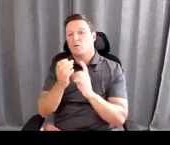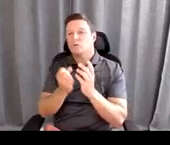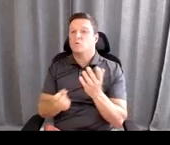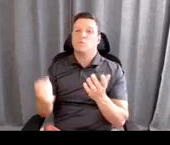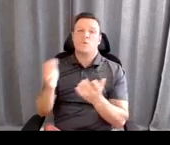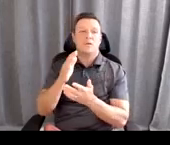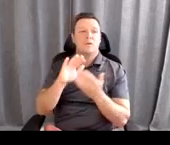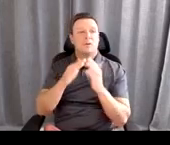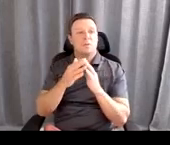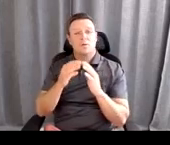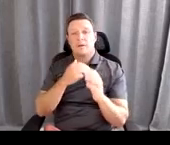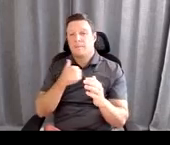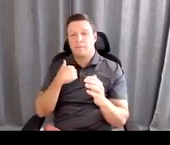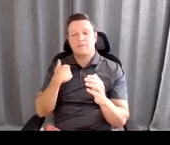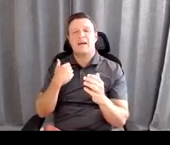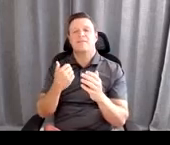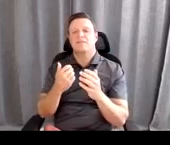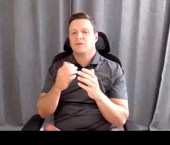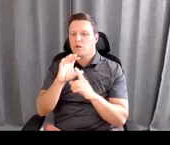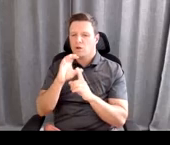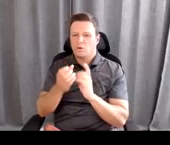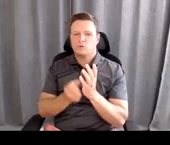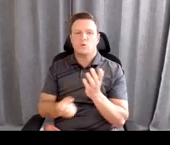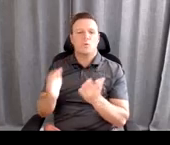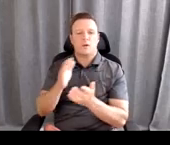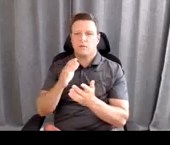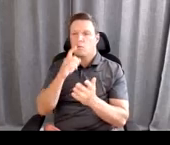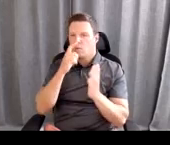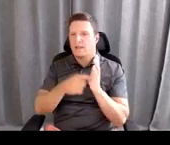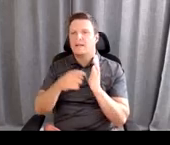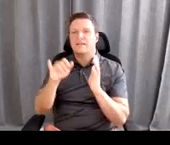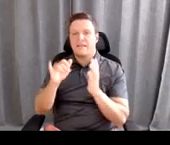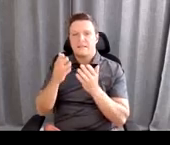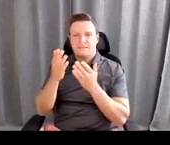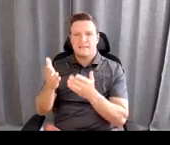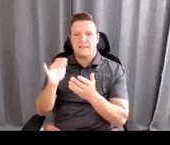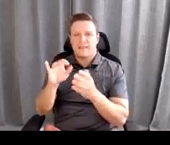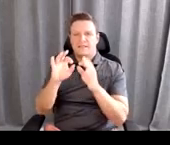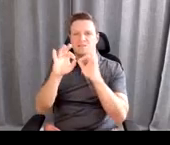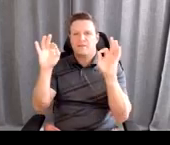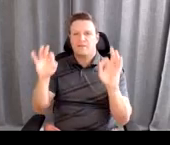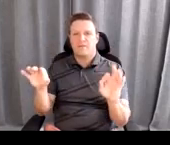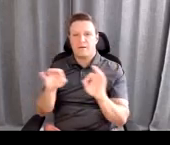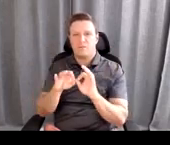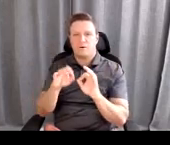We have to acknowledge and recognize that that exists. That's the framework for the program that we're trying to create.